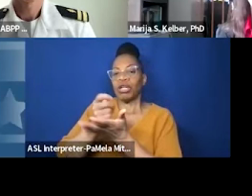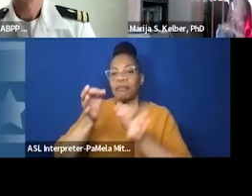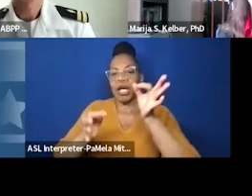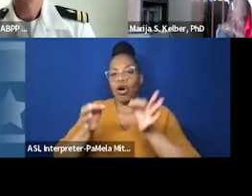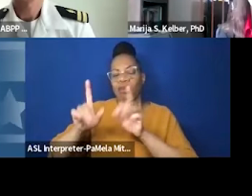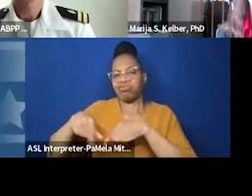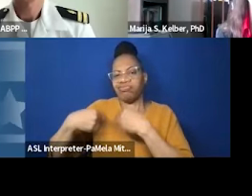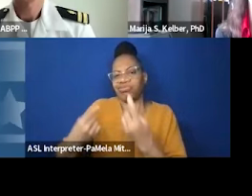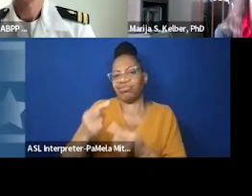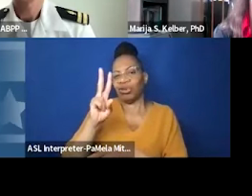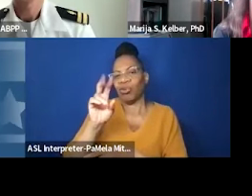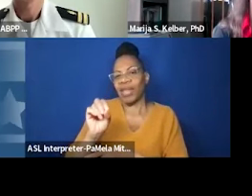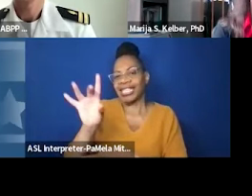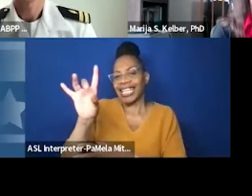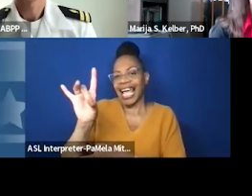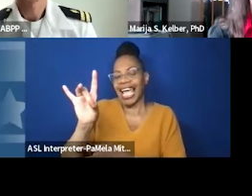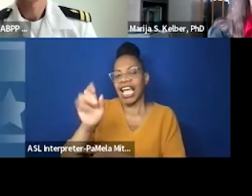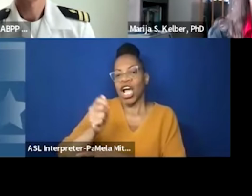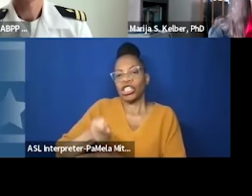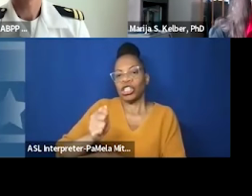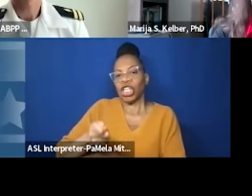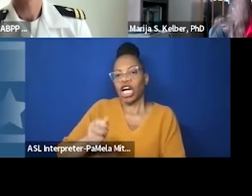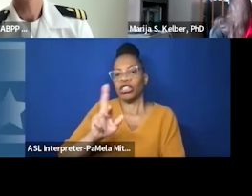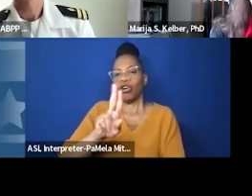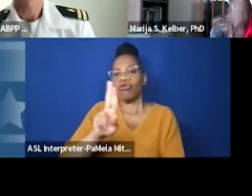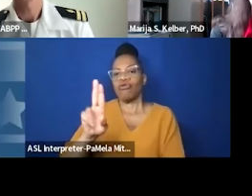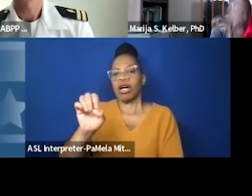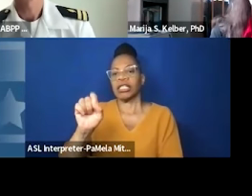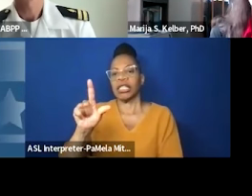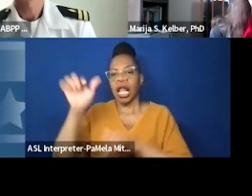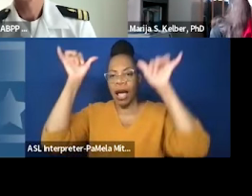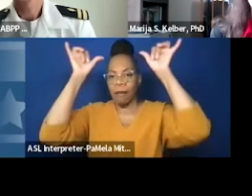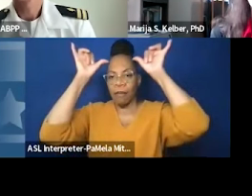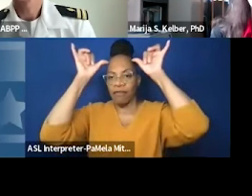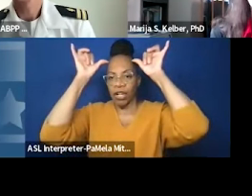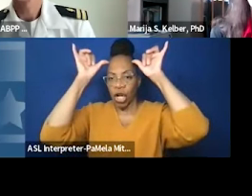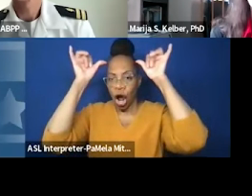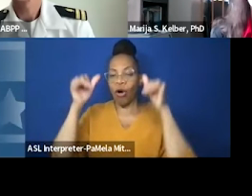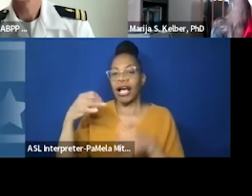Judge Robert Russell in Buffalo, New York is largely credited for some of the initial,